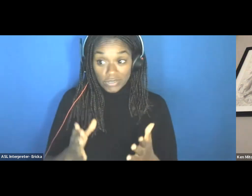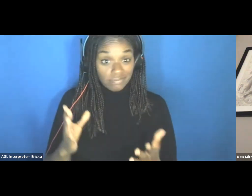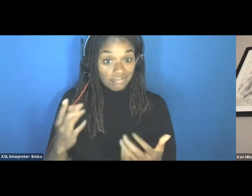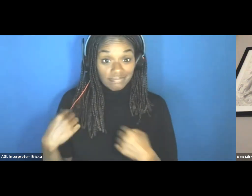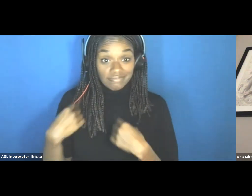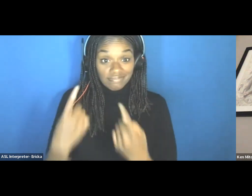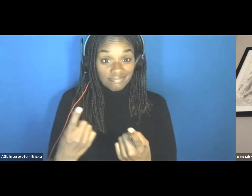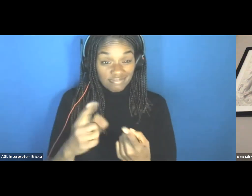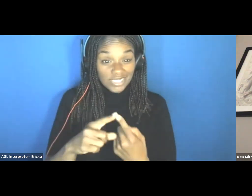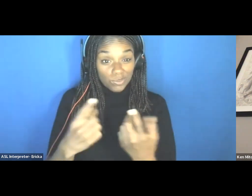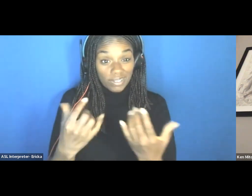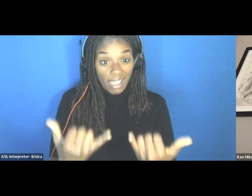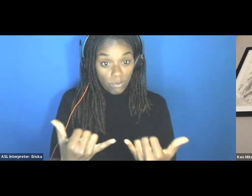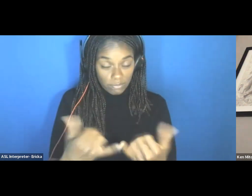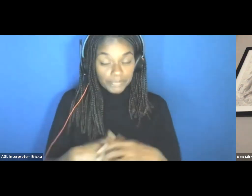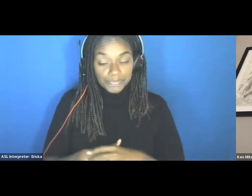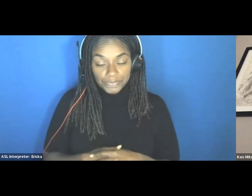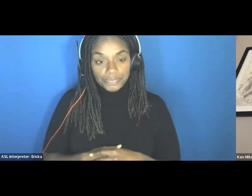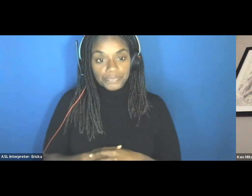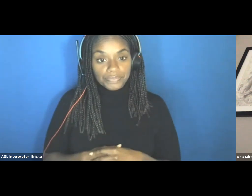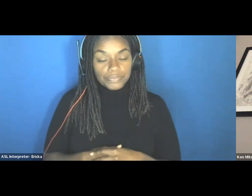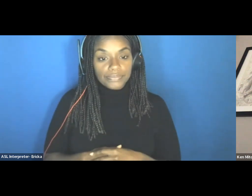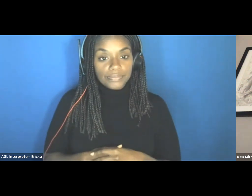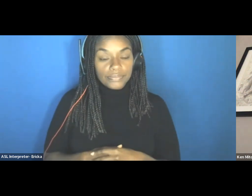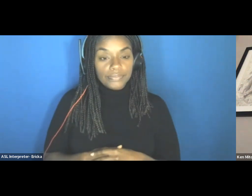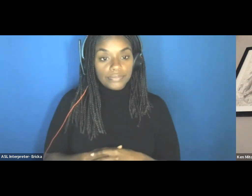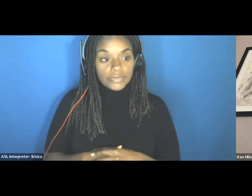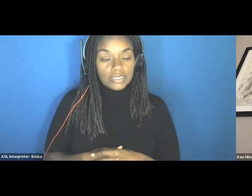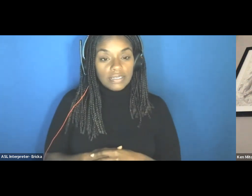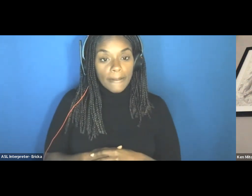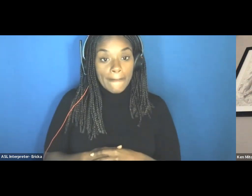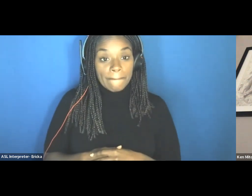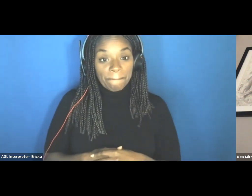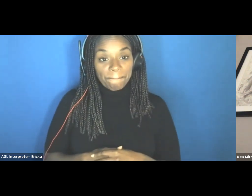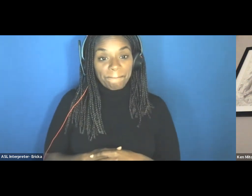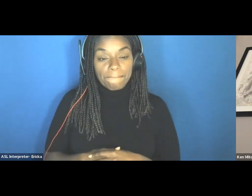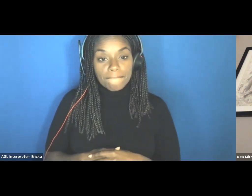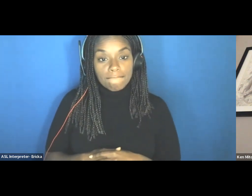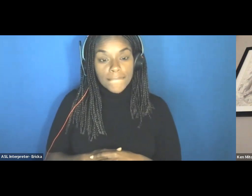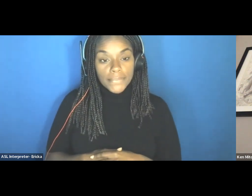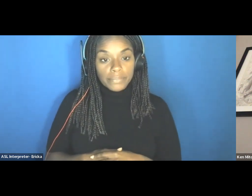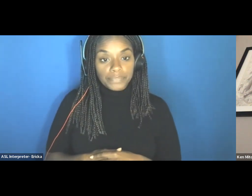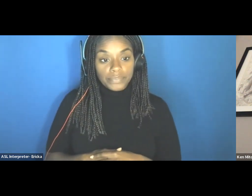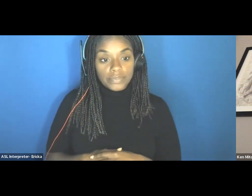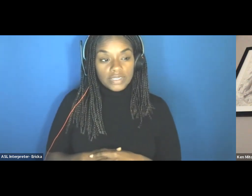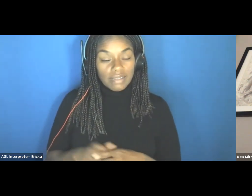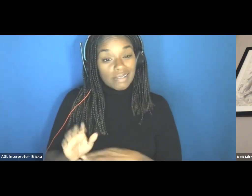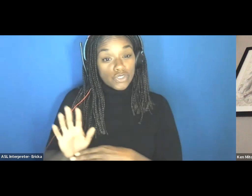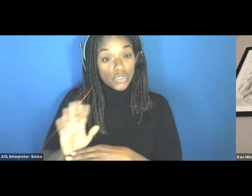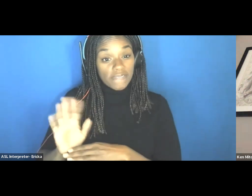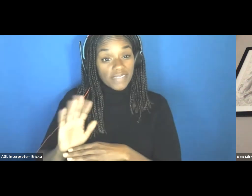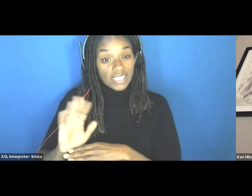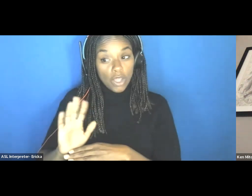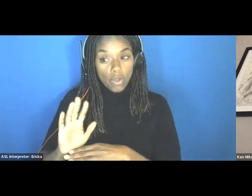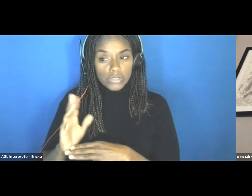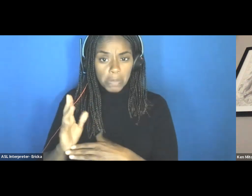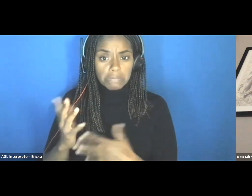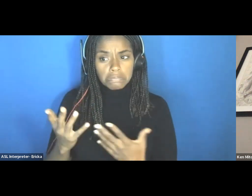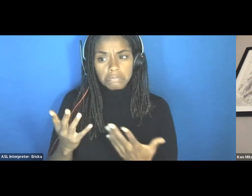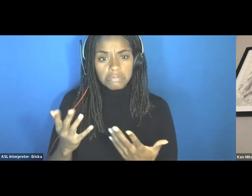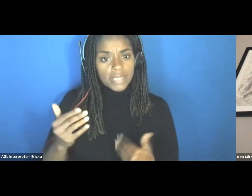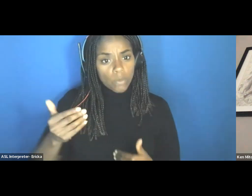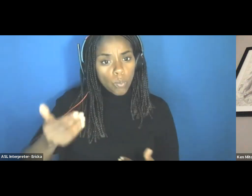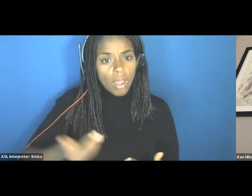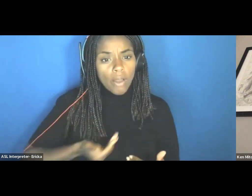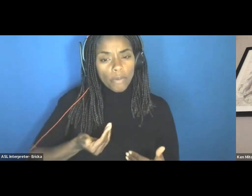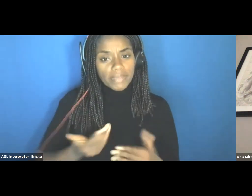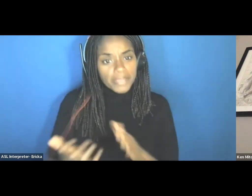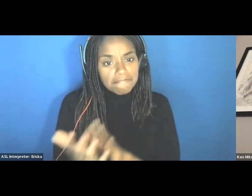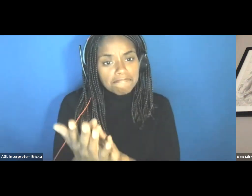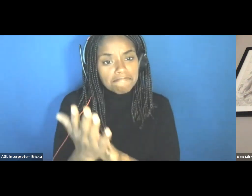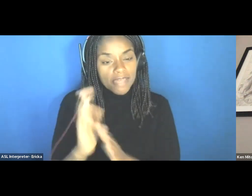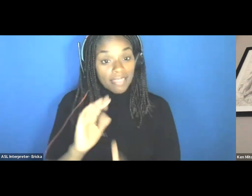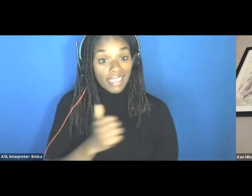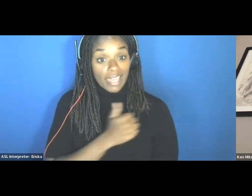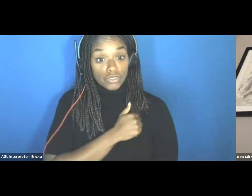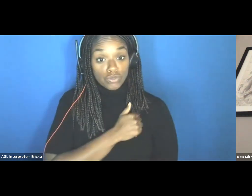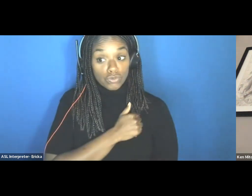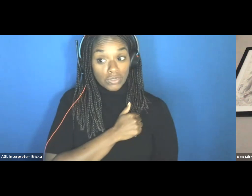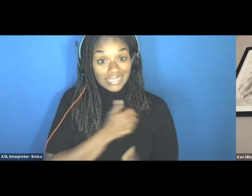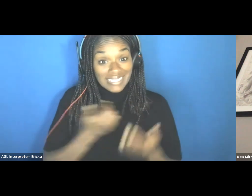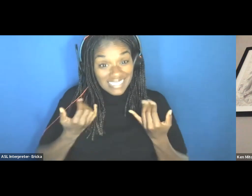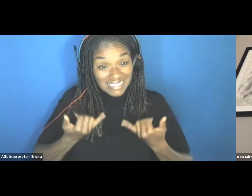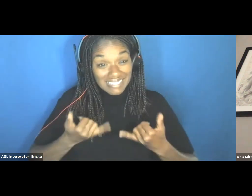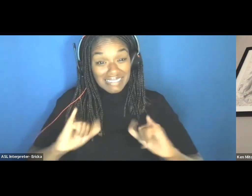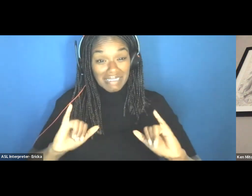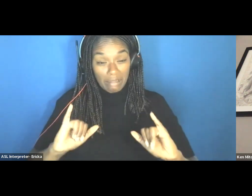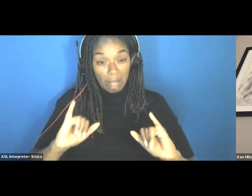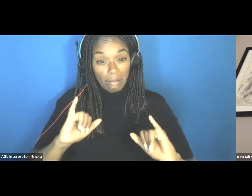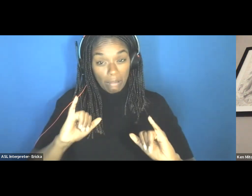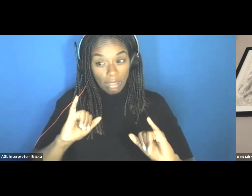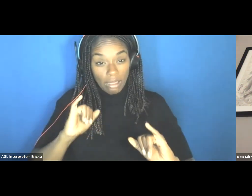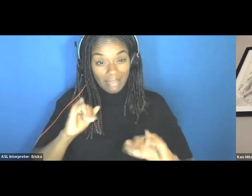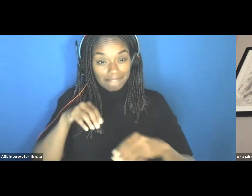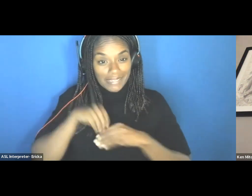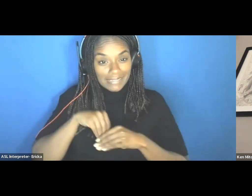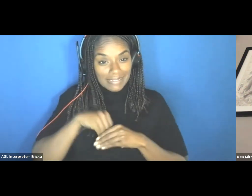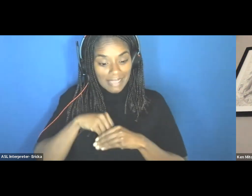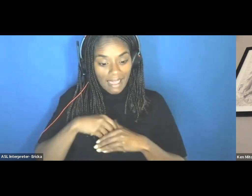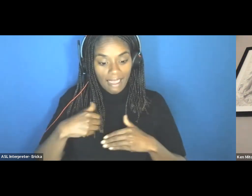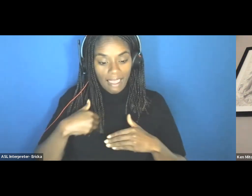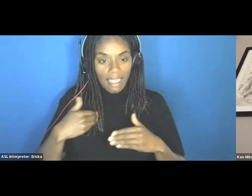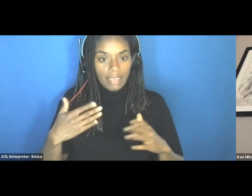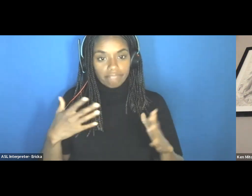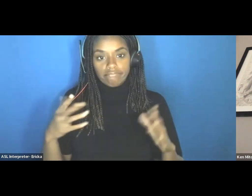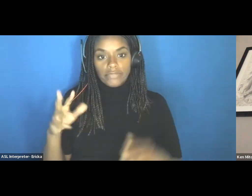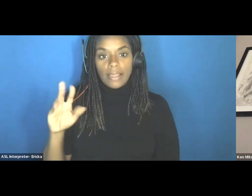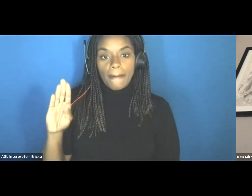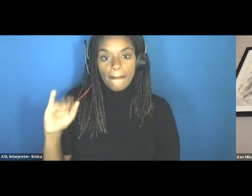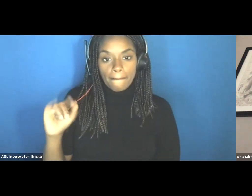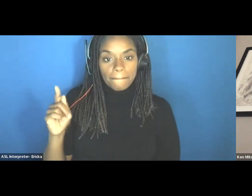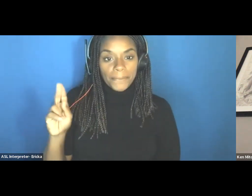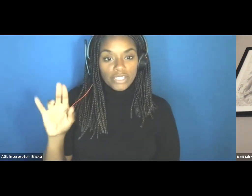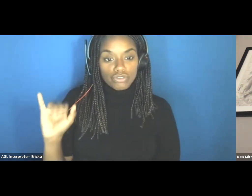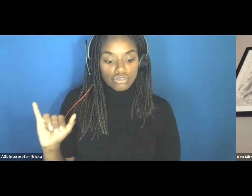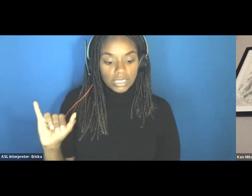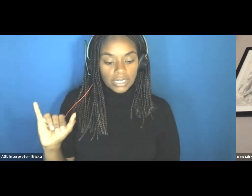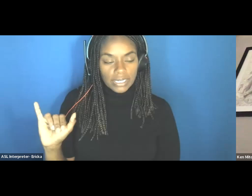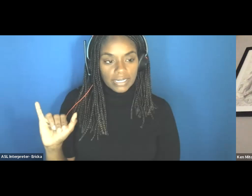But, he did -- he still was quite the civil rights leader to this day.